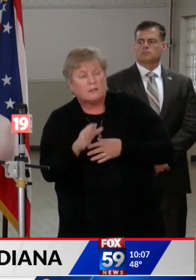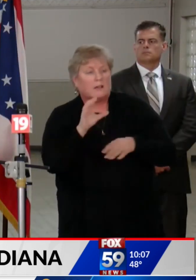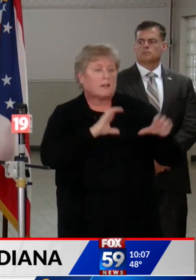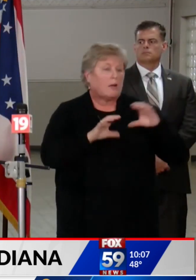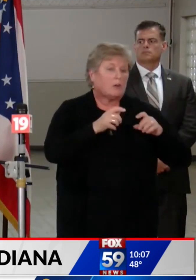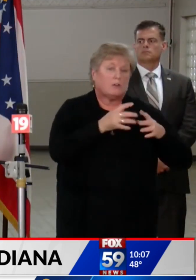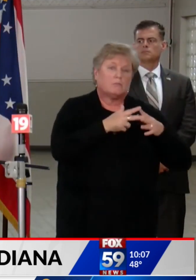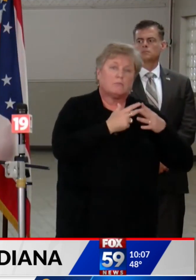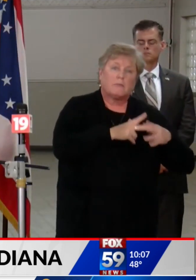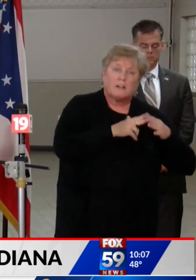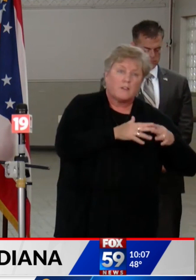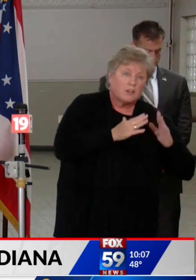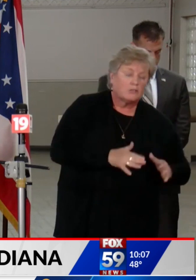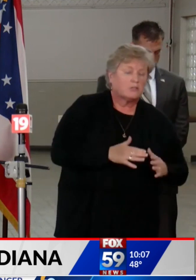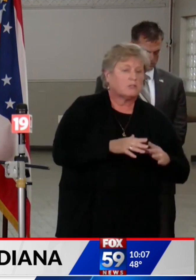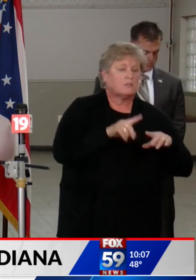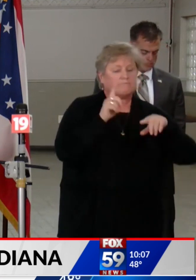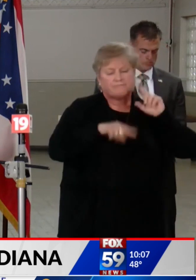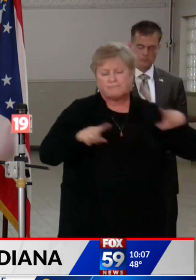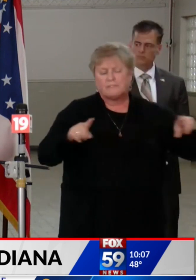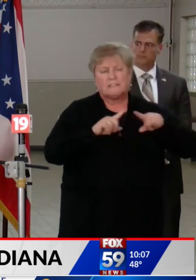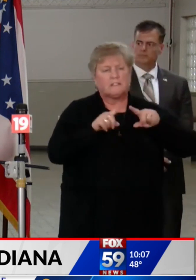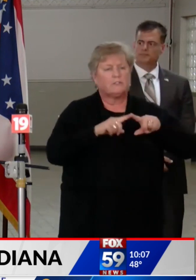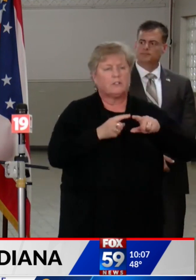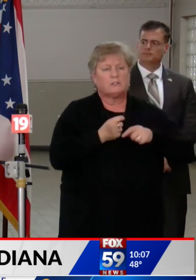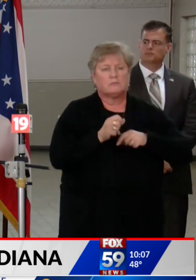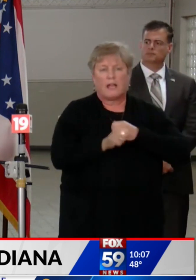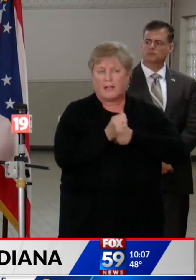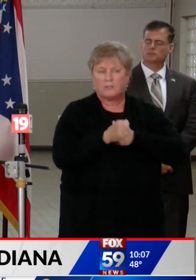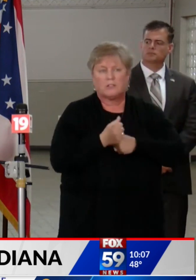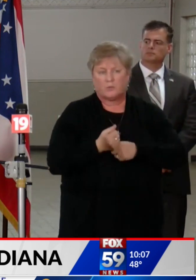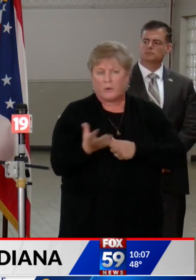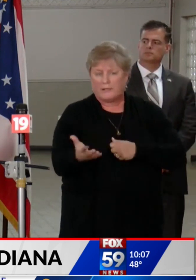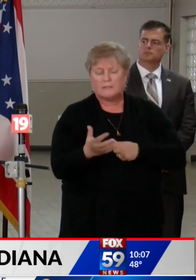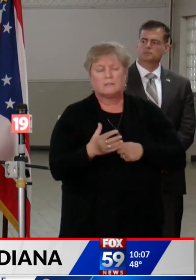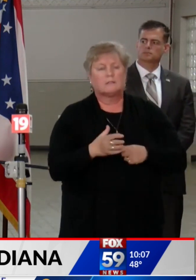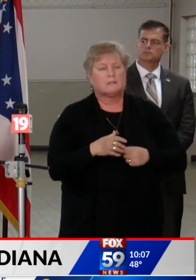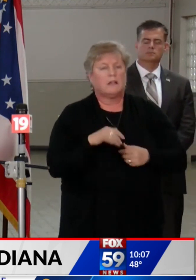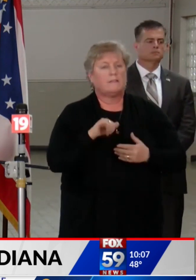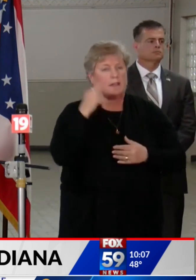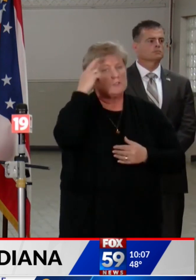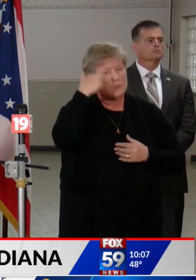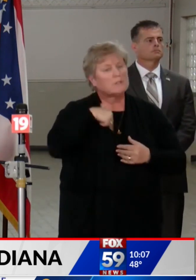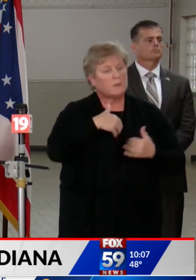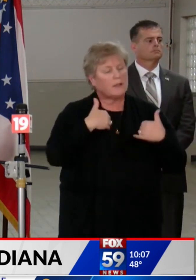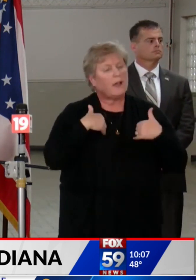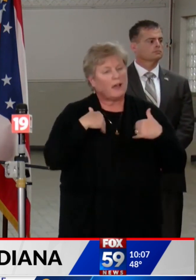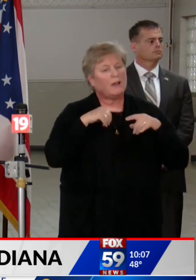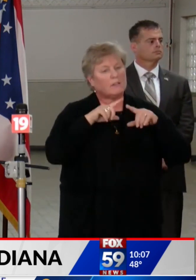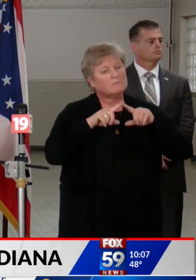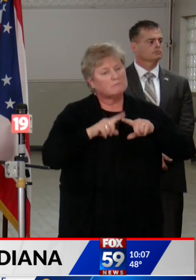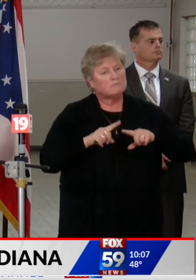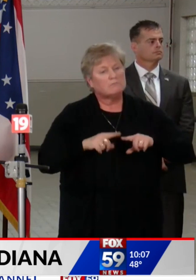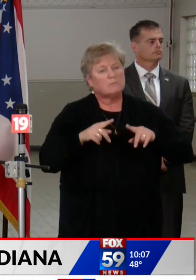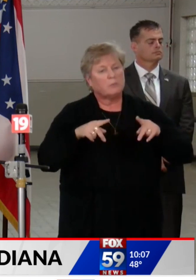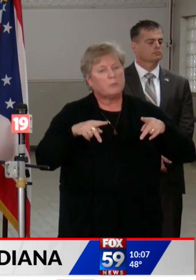AT THESE FACILITIES FROM A WIDE RANGE OF SOURCES THE WHOLE RANGE OF